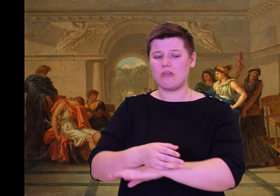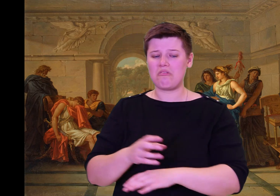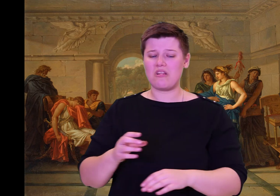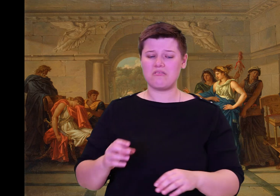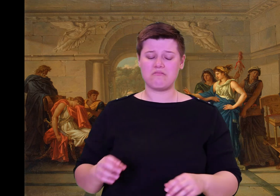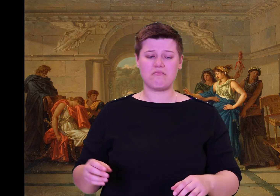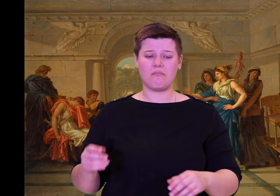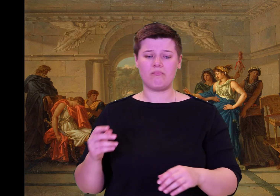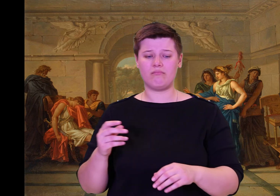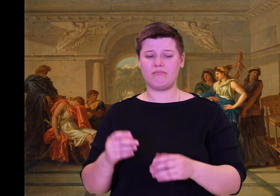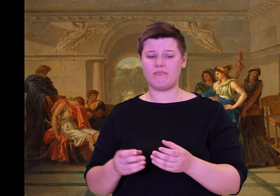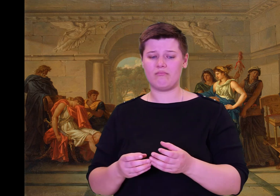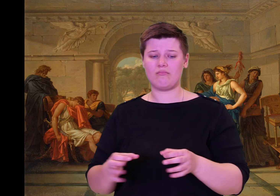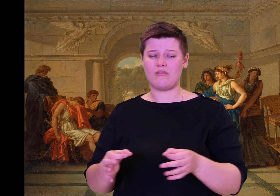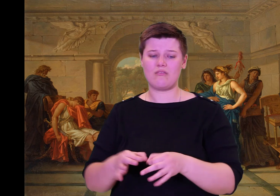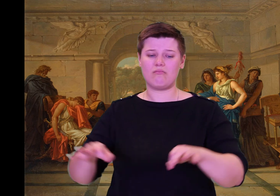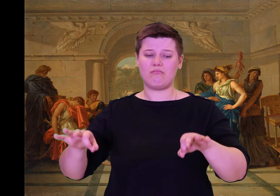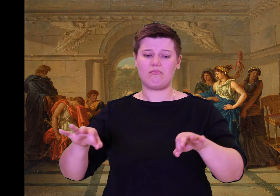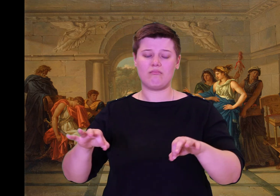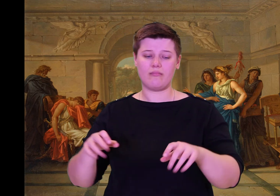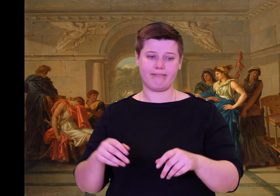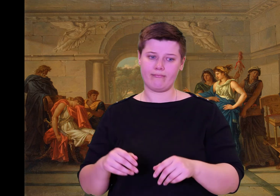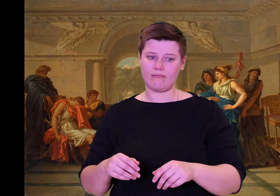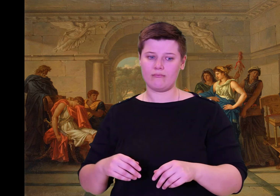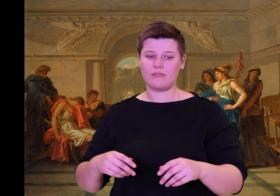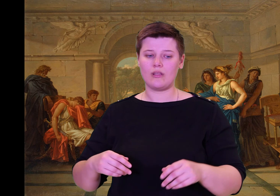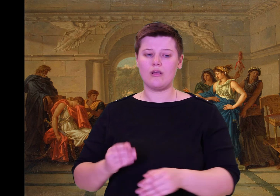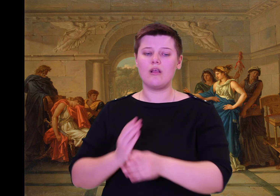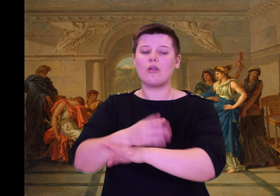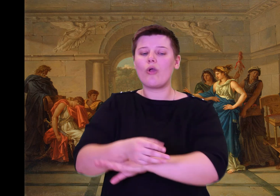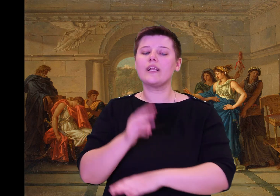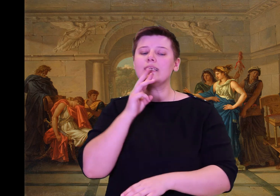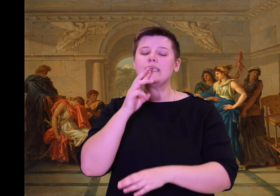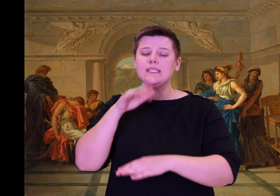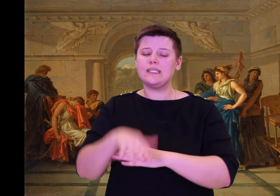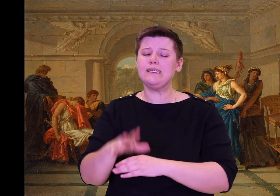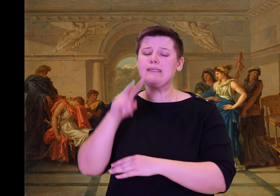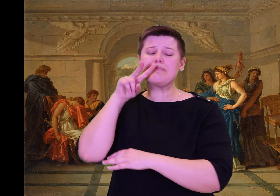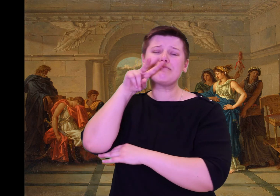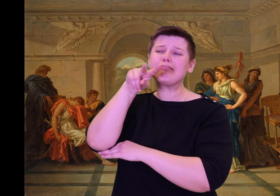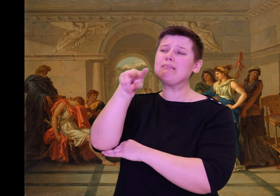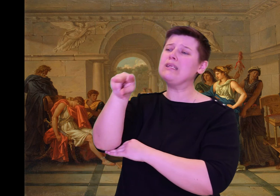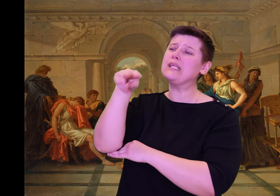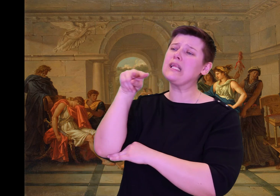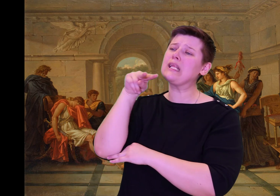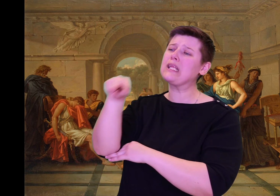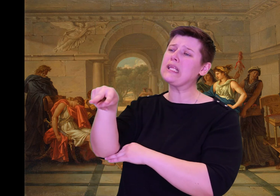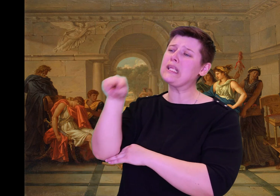Zeus ordered me to come--I did not want to. Who would desire to cross such an